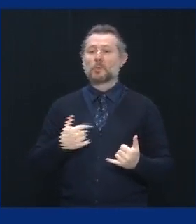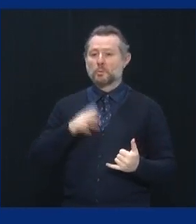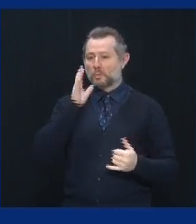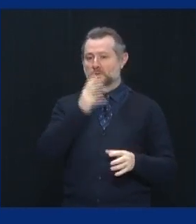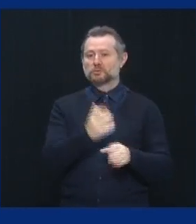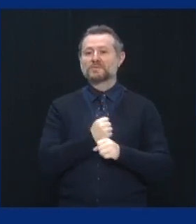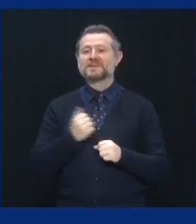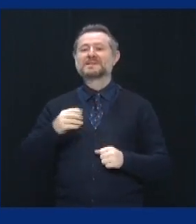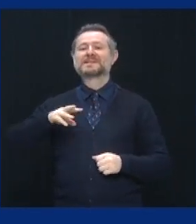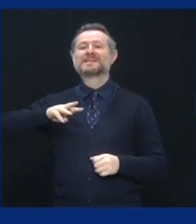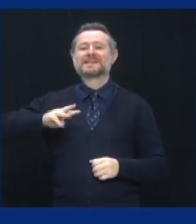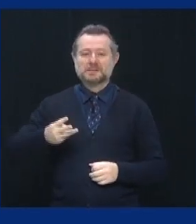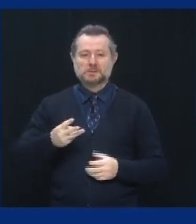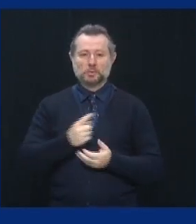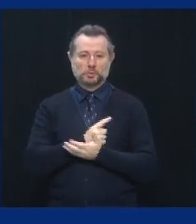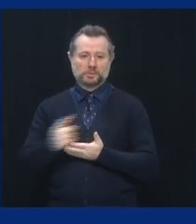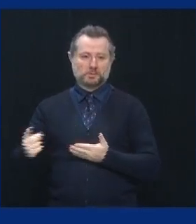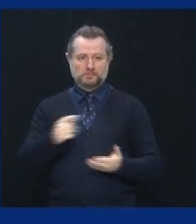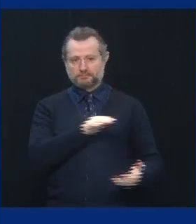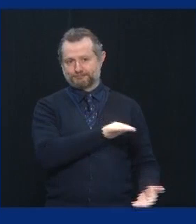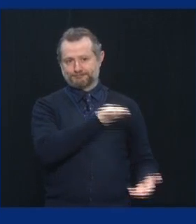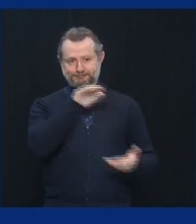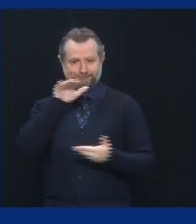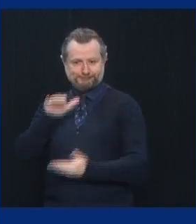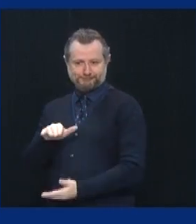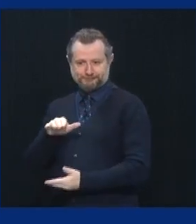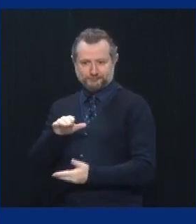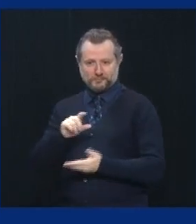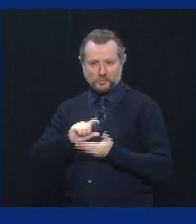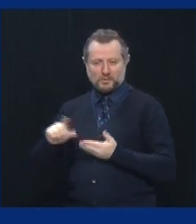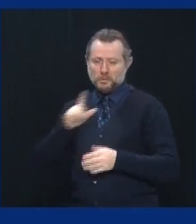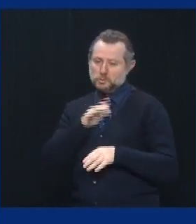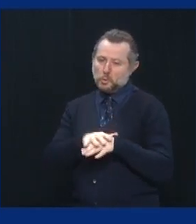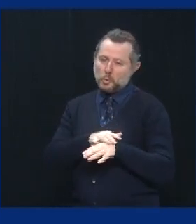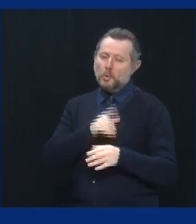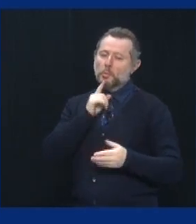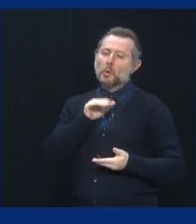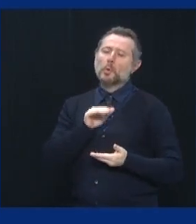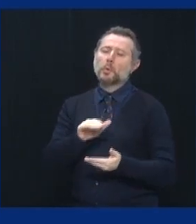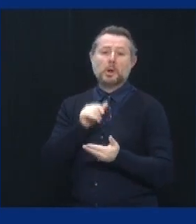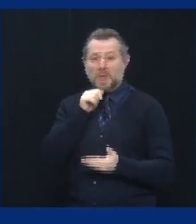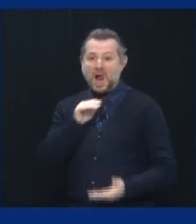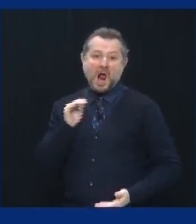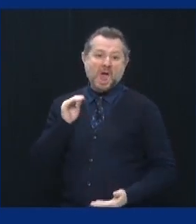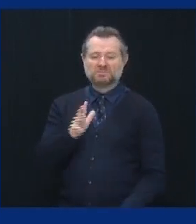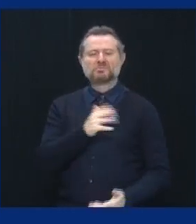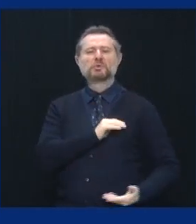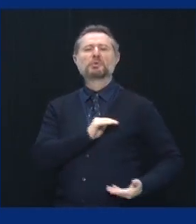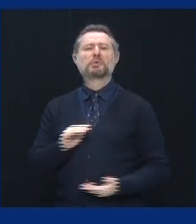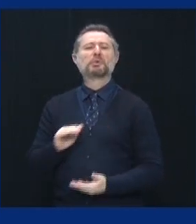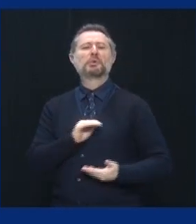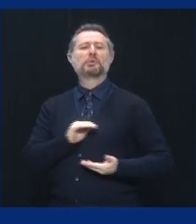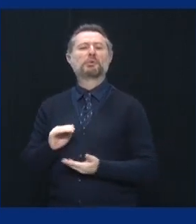YESTERDAY WE EXHAUSTED ALL FIVE WEEKS' ALLOCATION. WE ARE NOW STARTING TO RECEIVE WEEK SIX ALLOCATIONS, WHICH